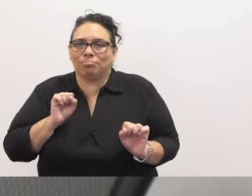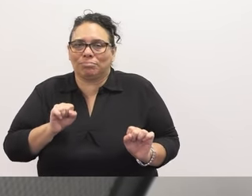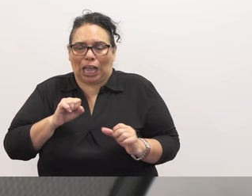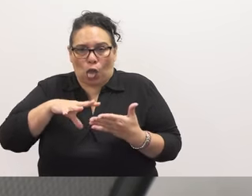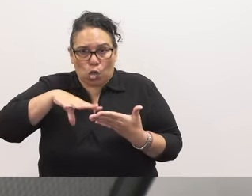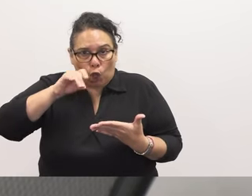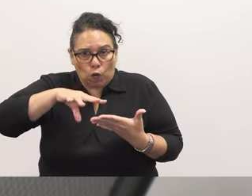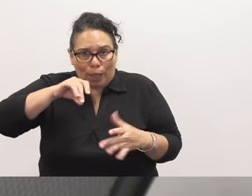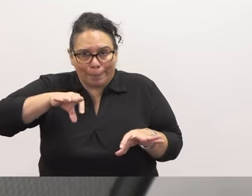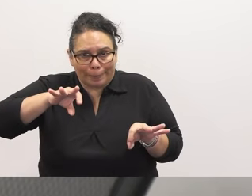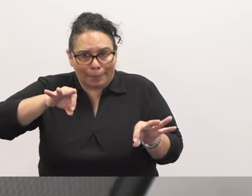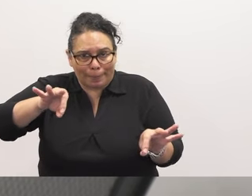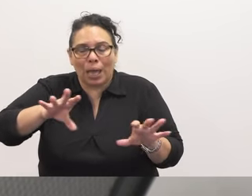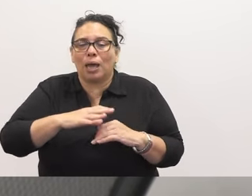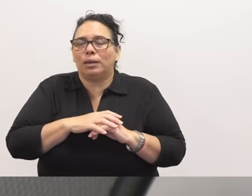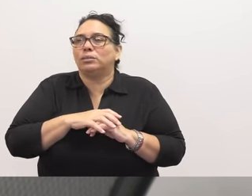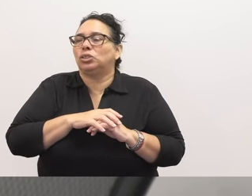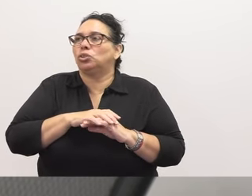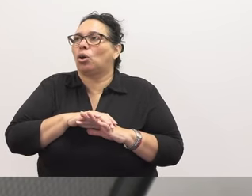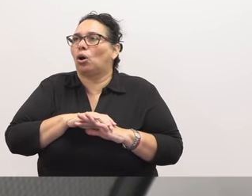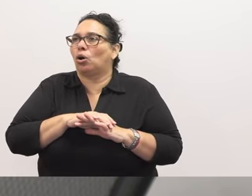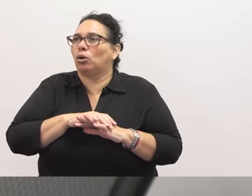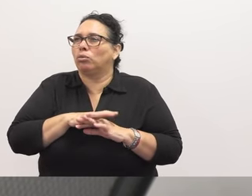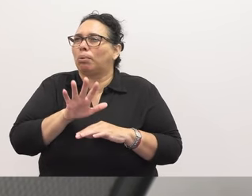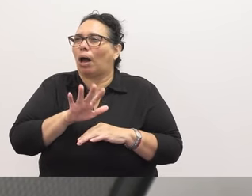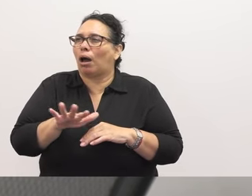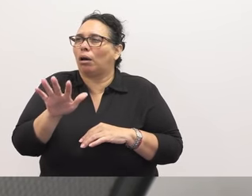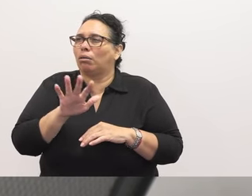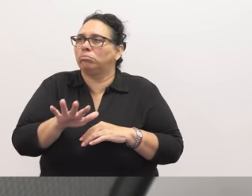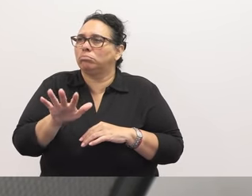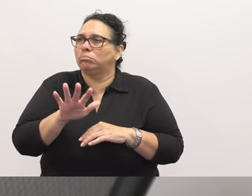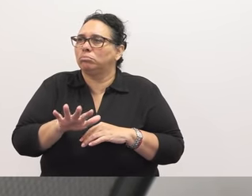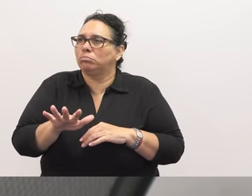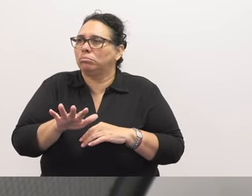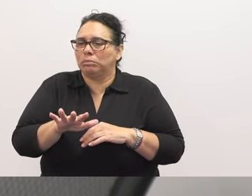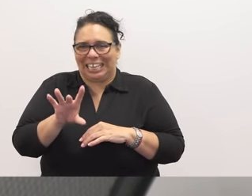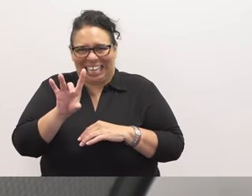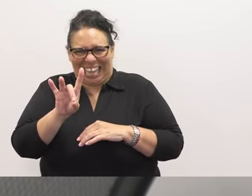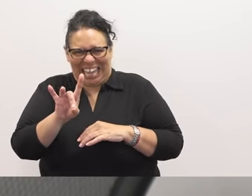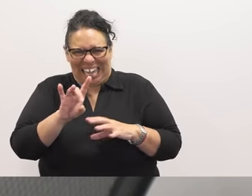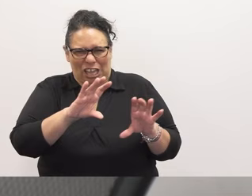And so there were about, I think it was like eight groups, maybe table groups.